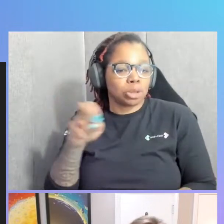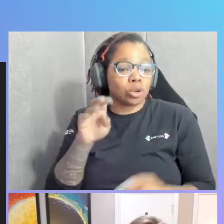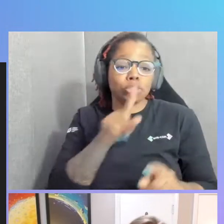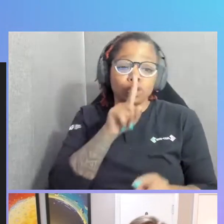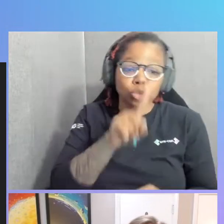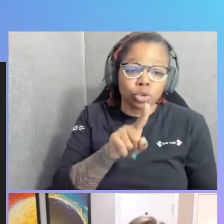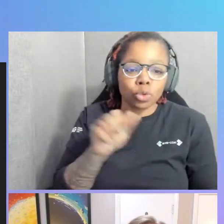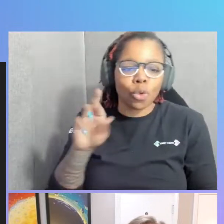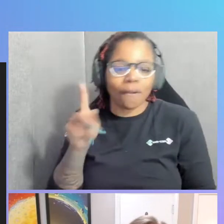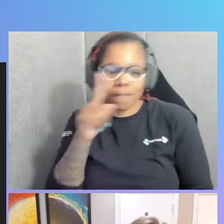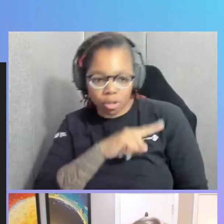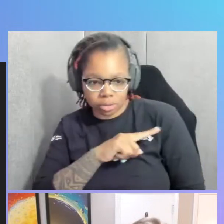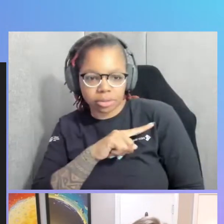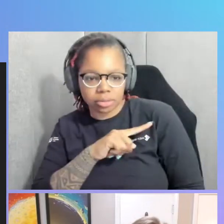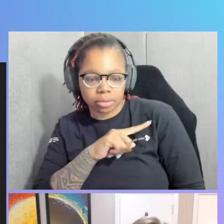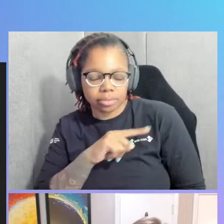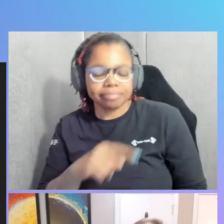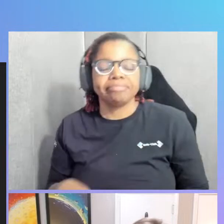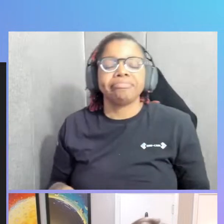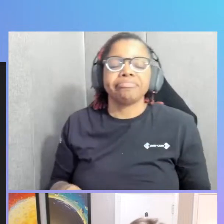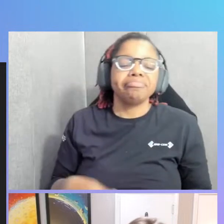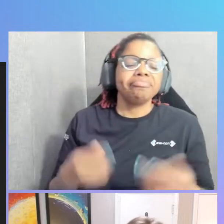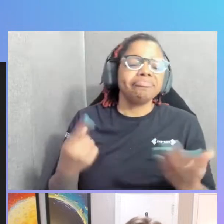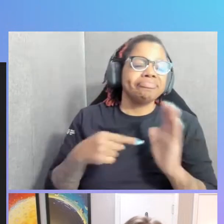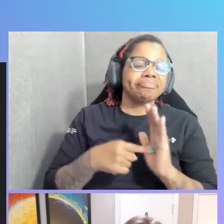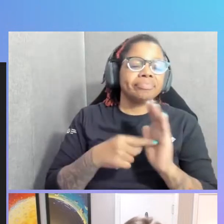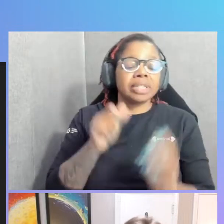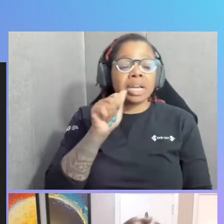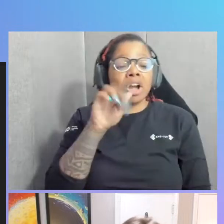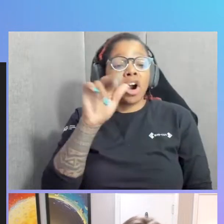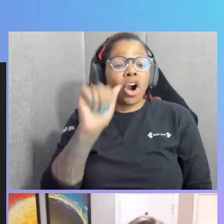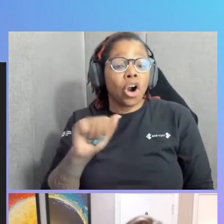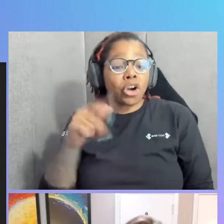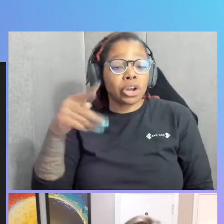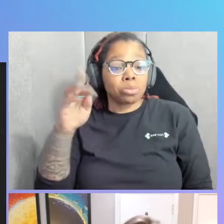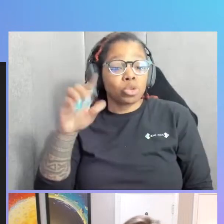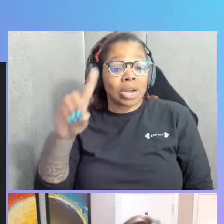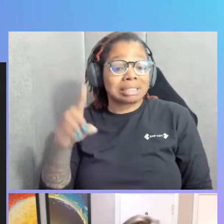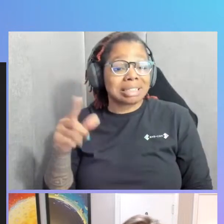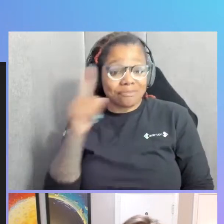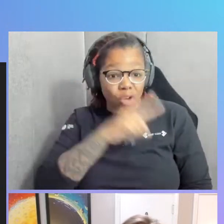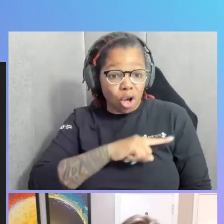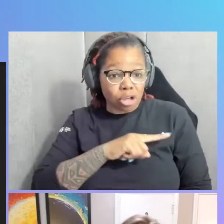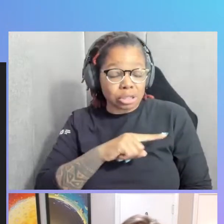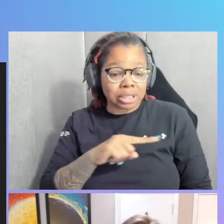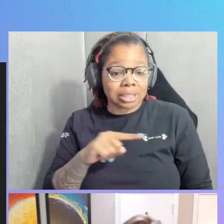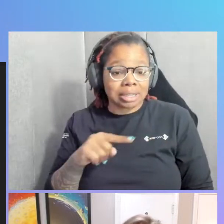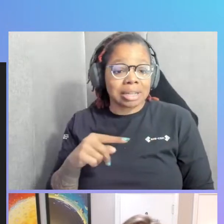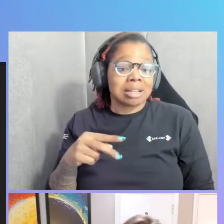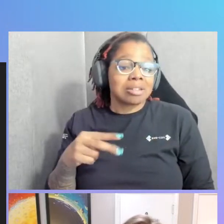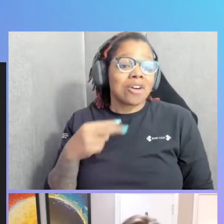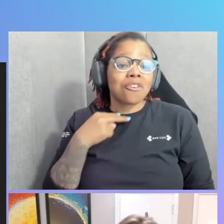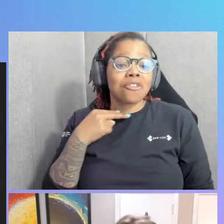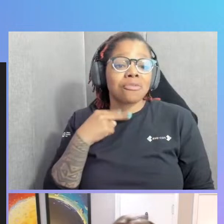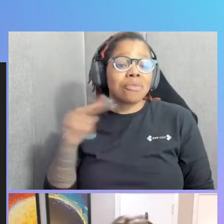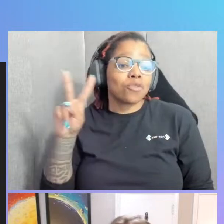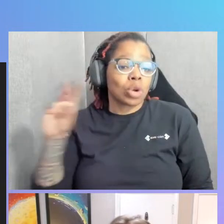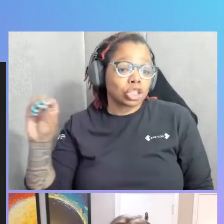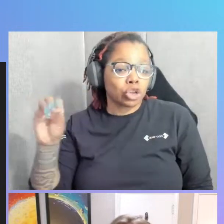. So when Aria pressed is false, VoiceOver will announce